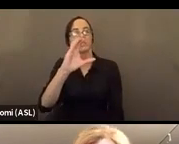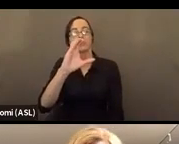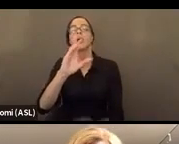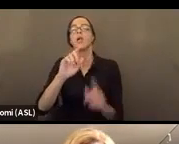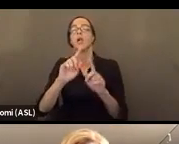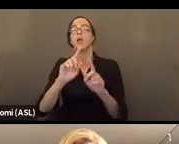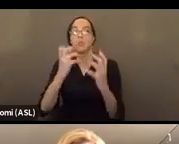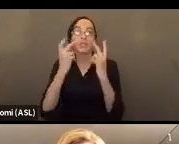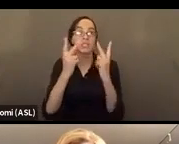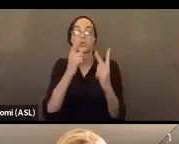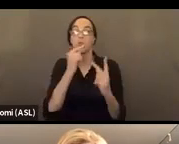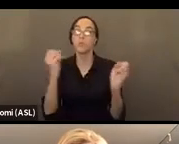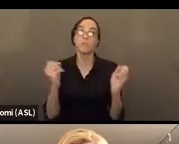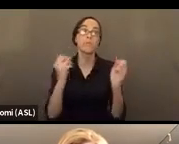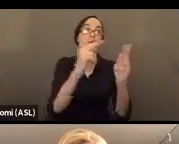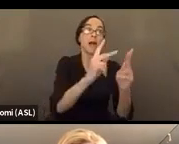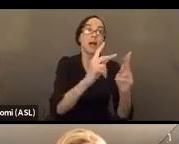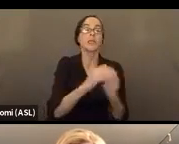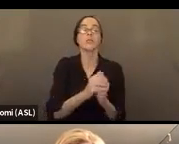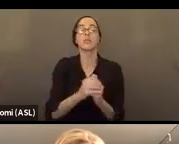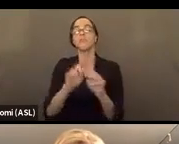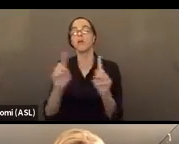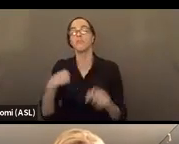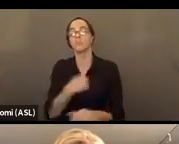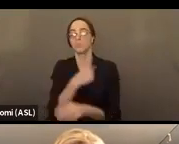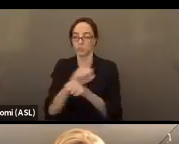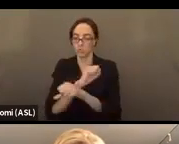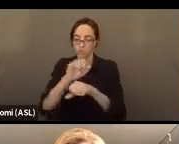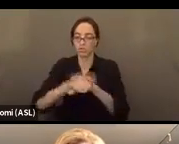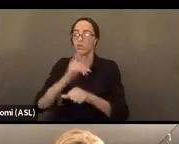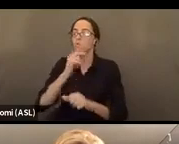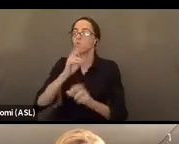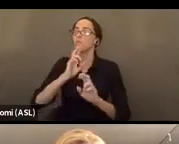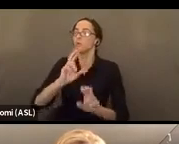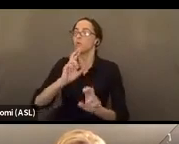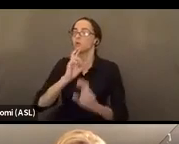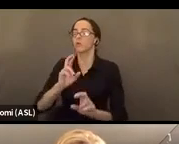back to them in case somebody calls us directly if you call us directly let us know that you've